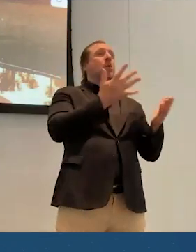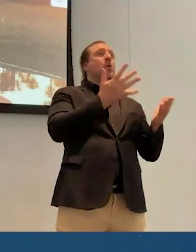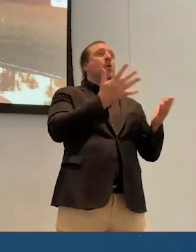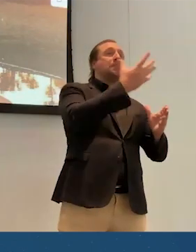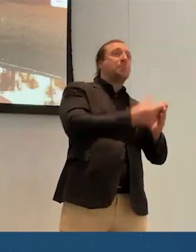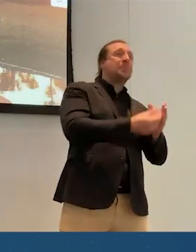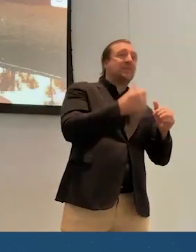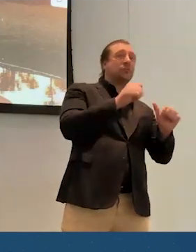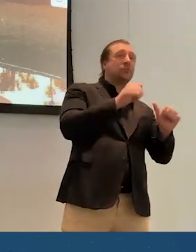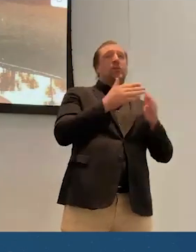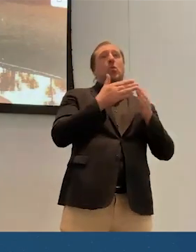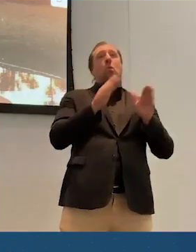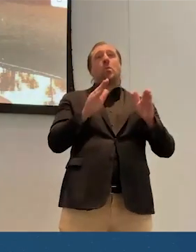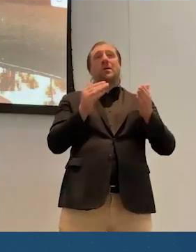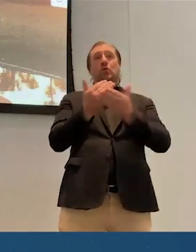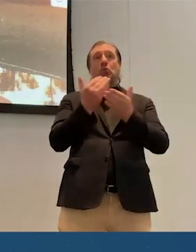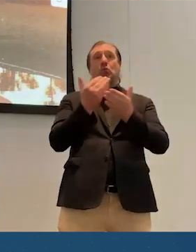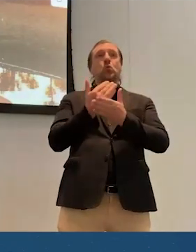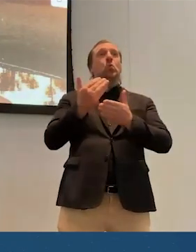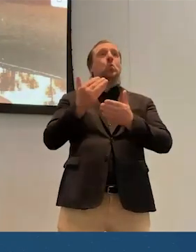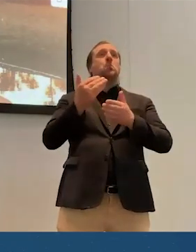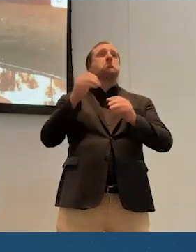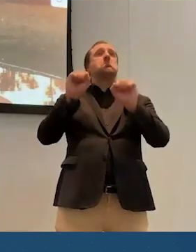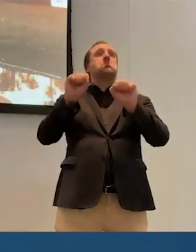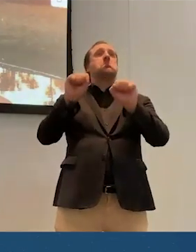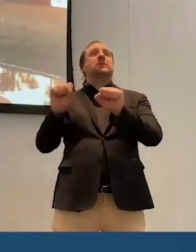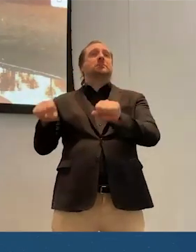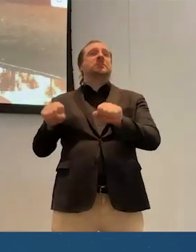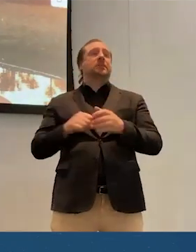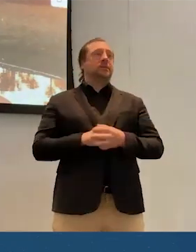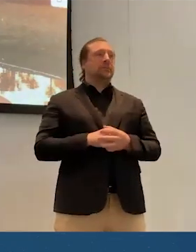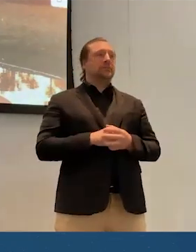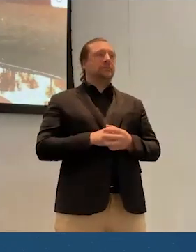new horizons and possibilities.